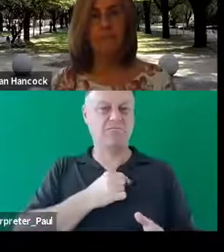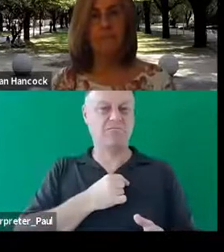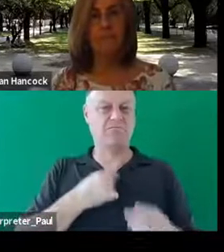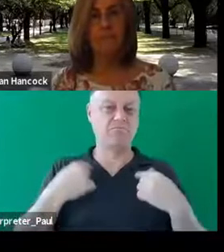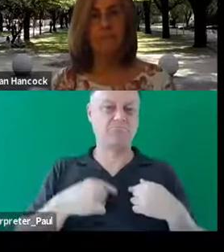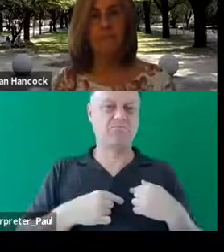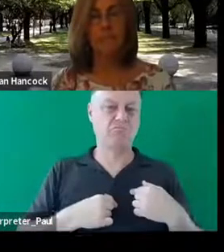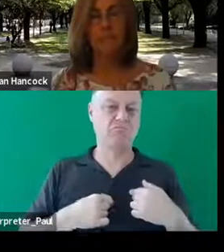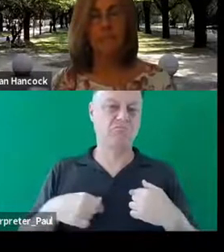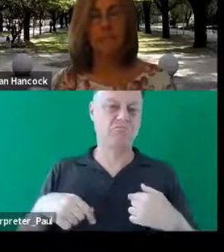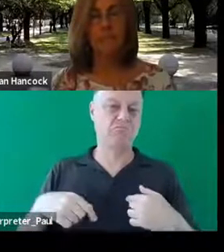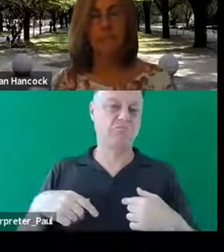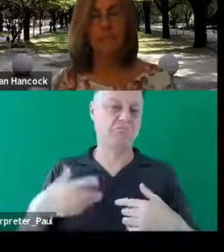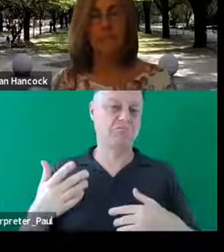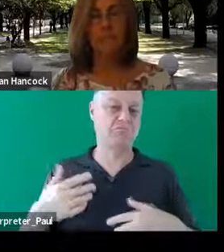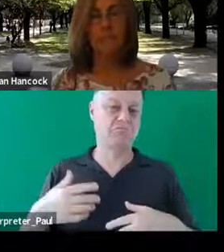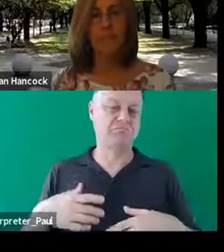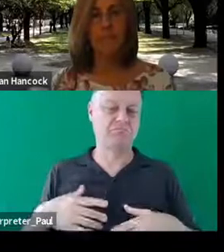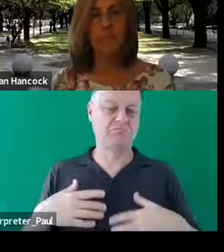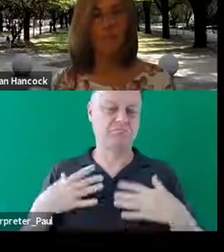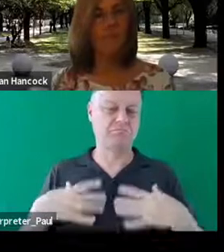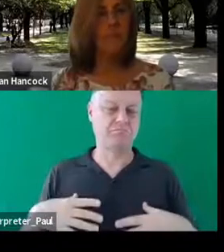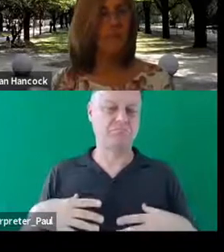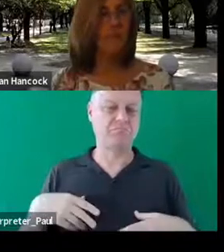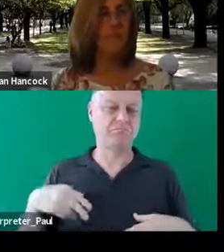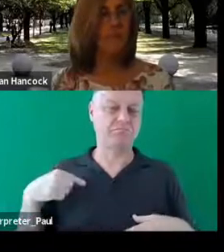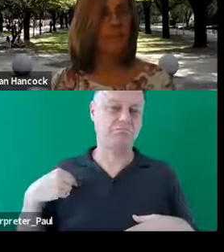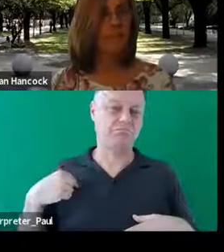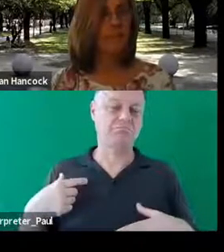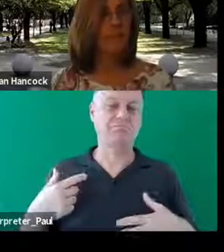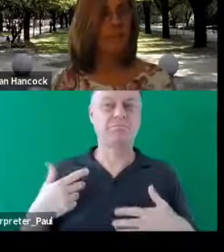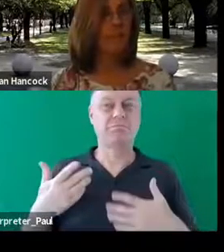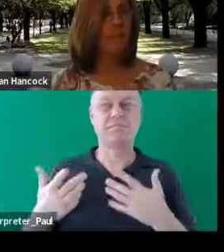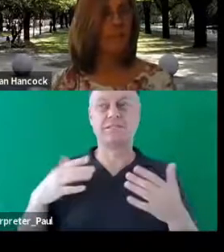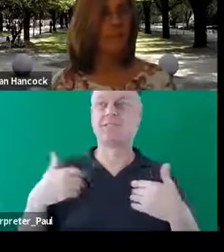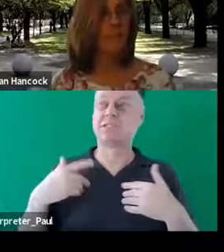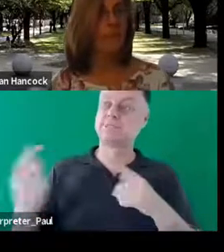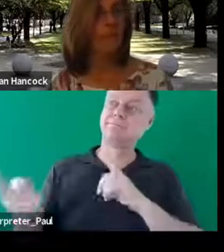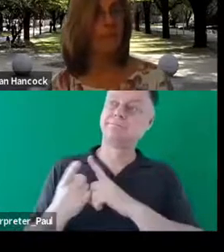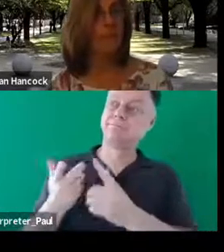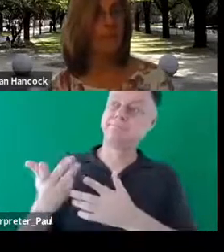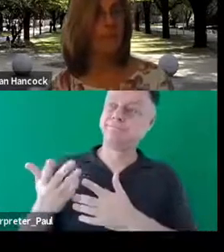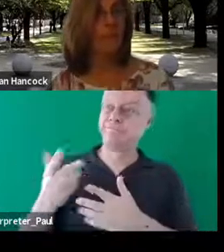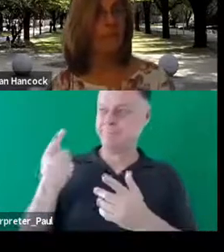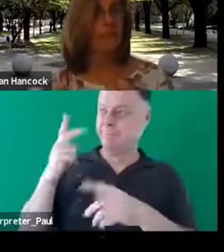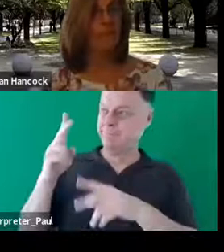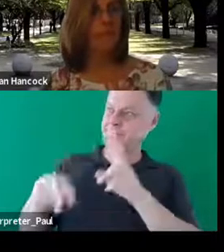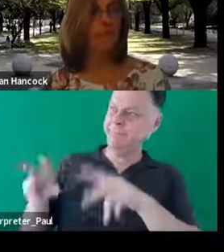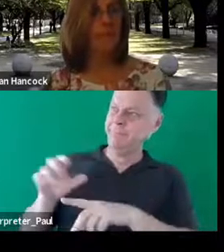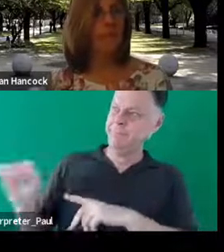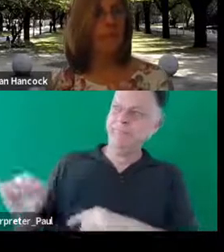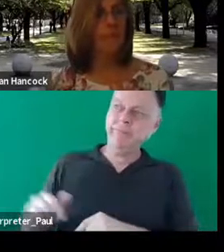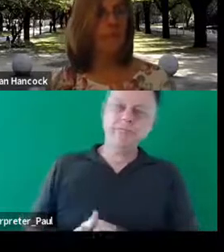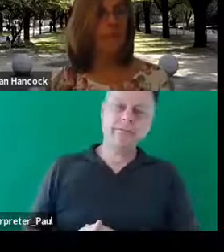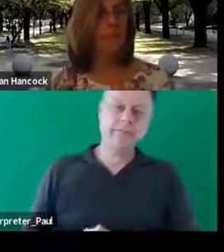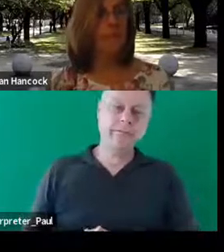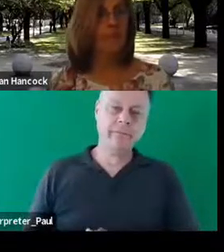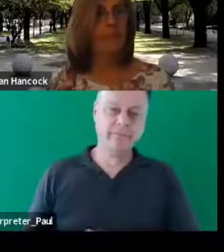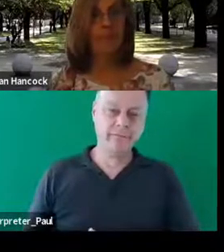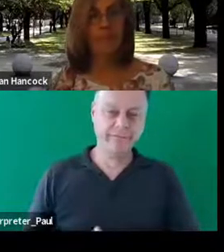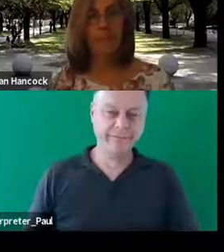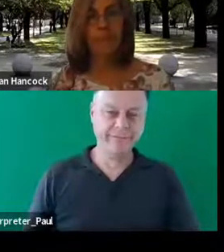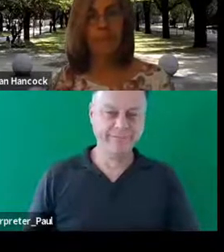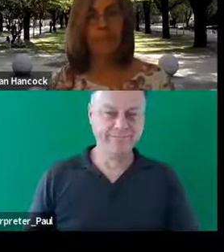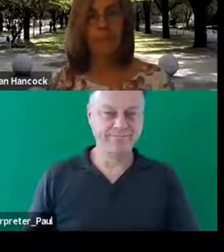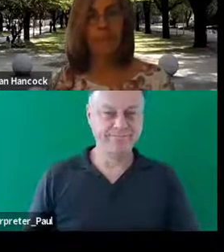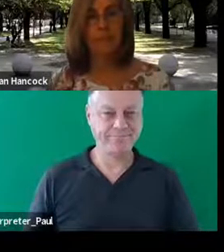chat with someone who is on the spectrum, so more approachable and - yeah. So we are kind of still